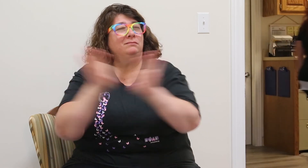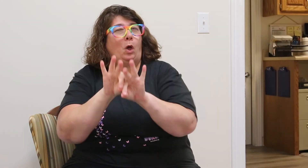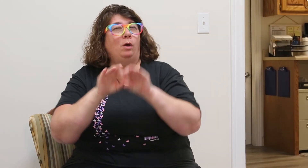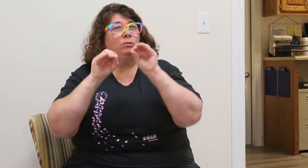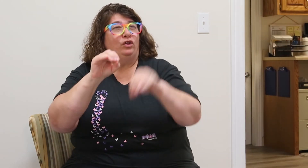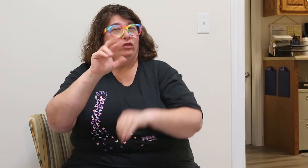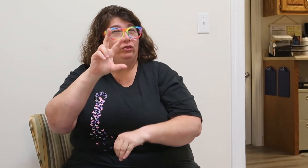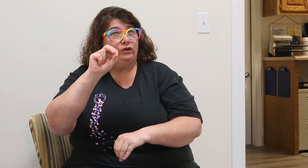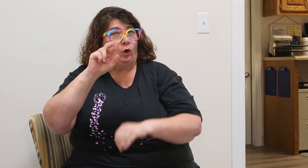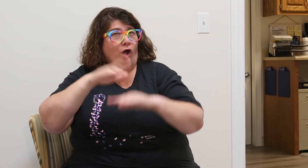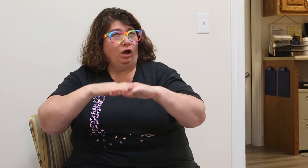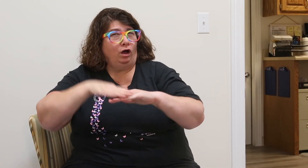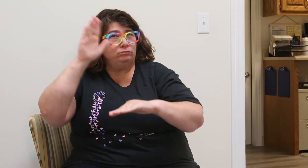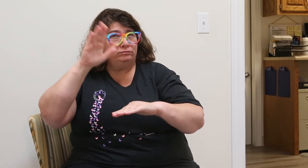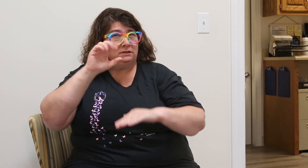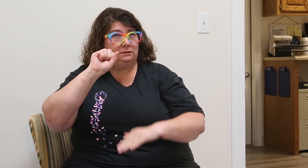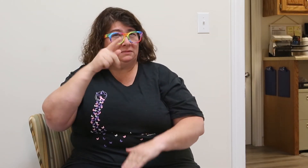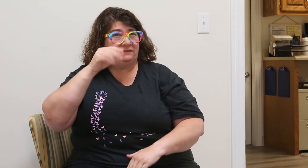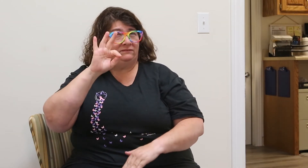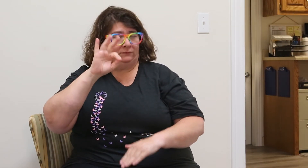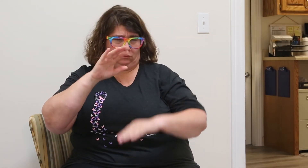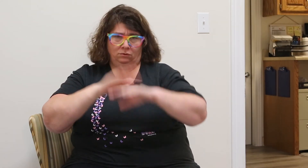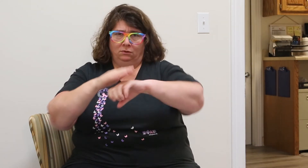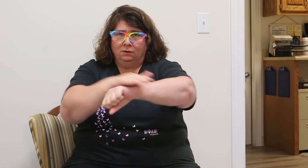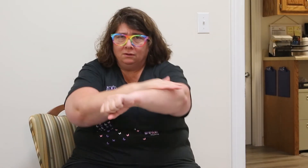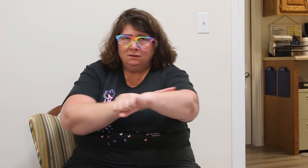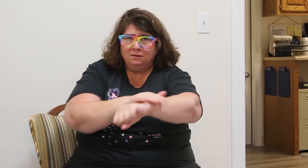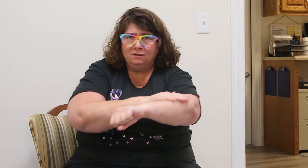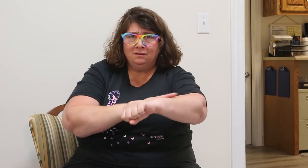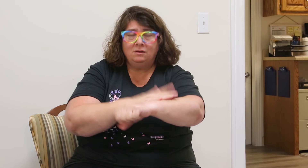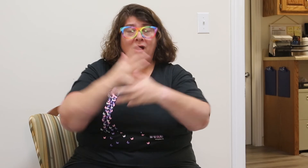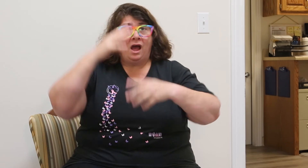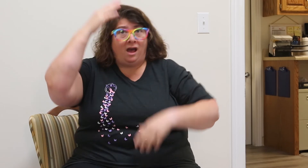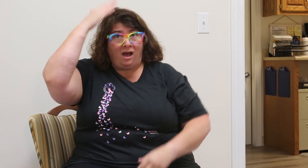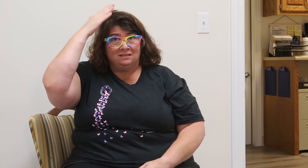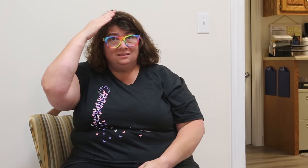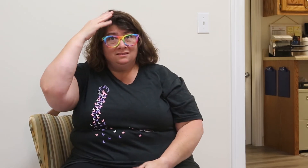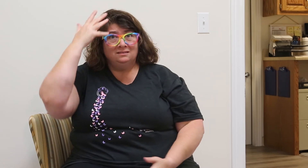By putting 30 or higher SPF on your skin and a hat,